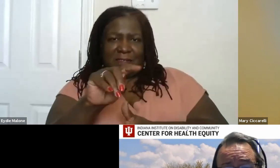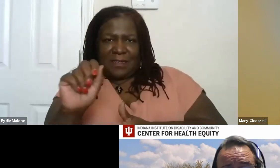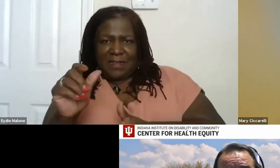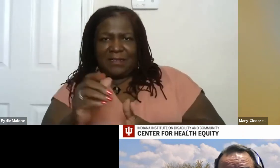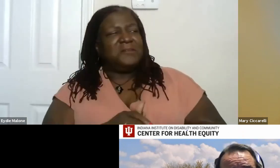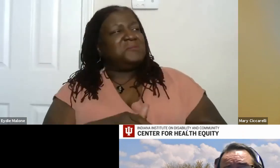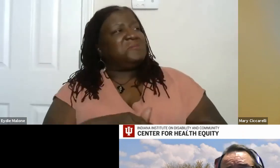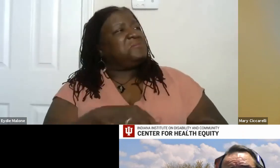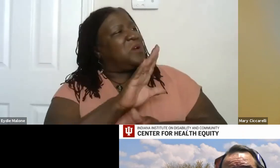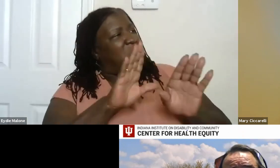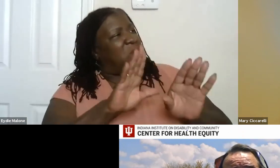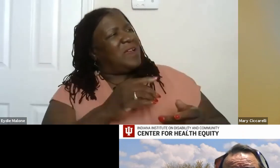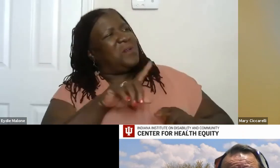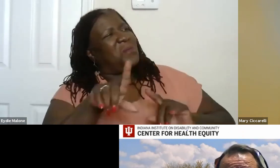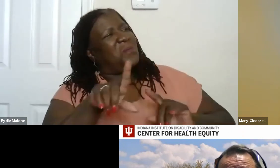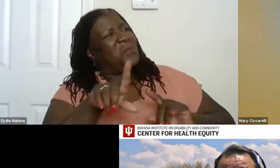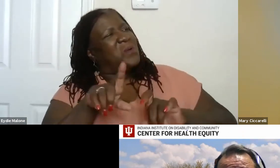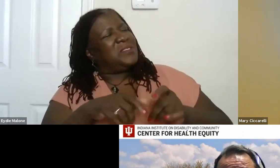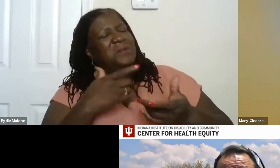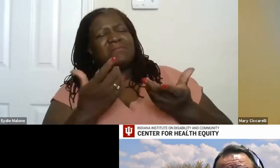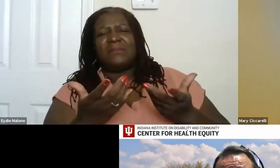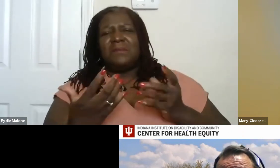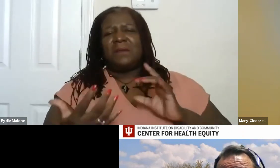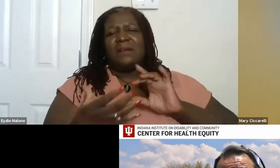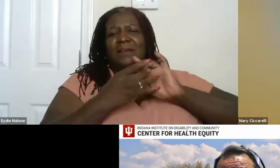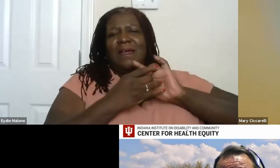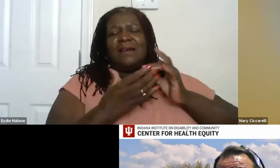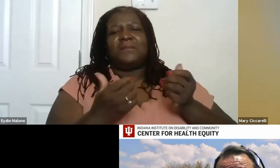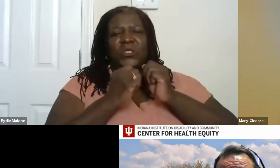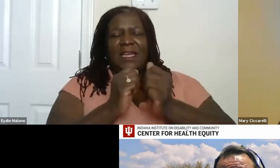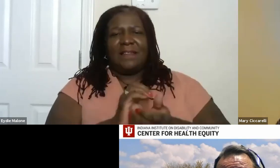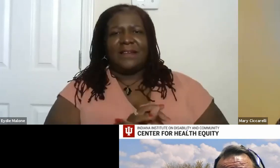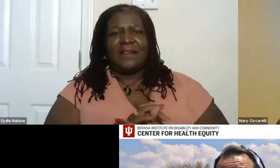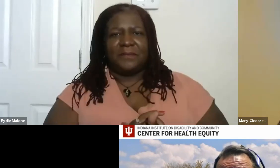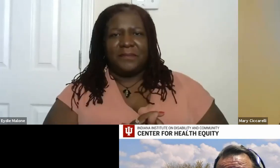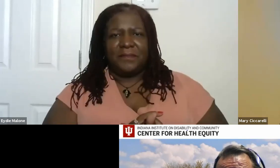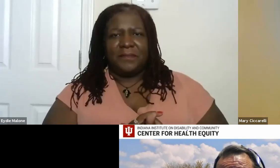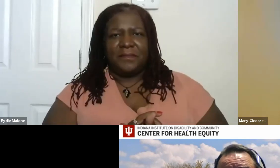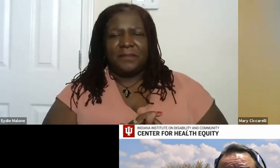of questions that probably maybe I could just combine them. A couple of parents of children